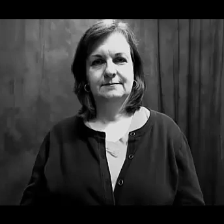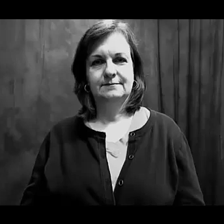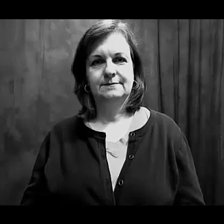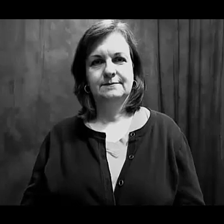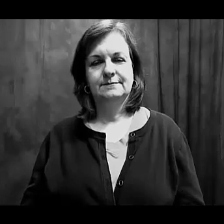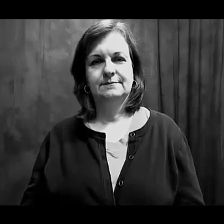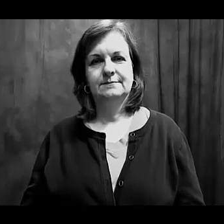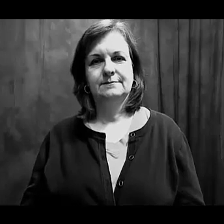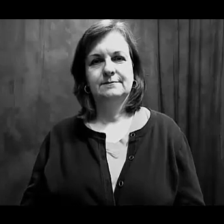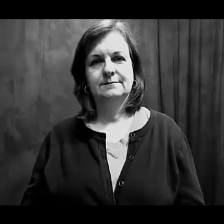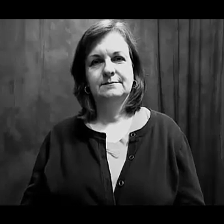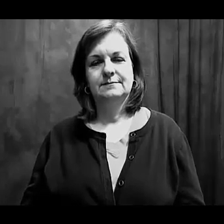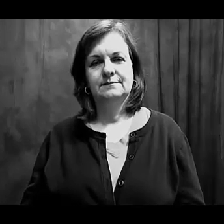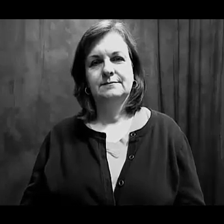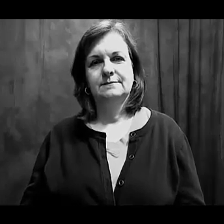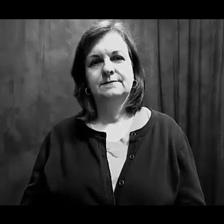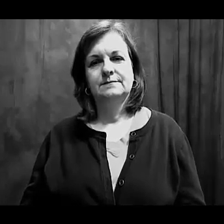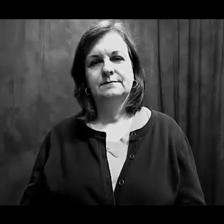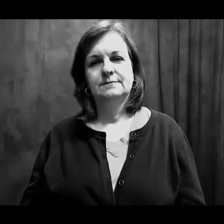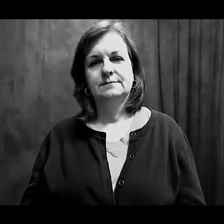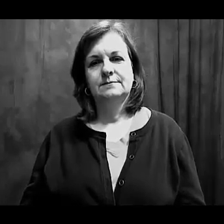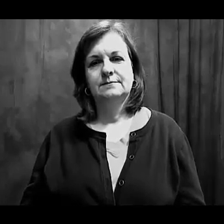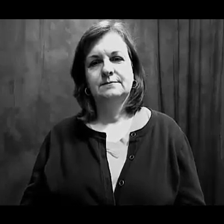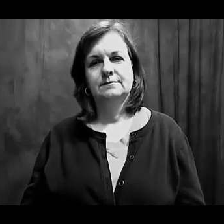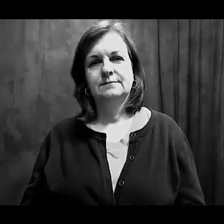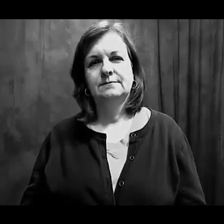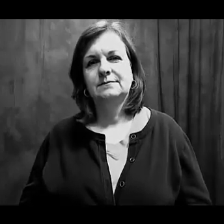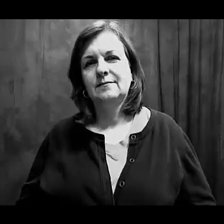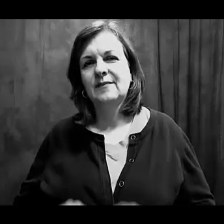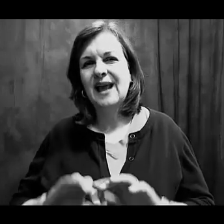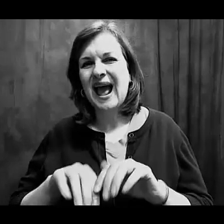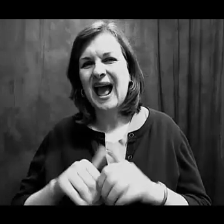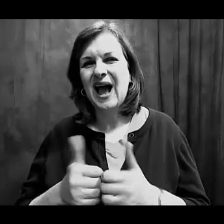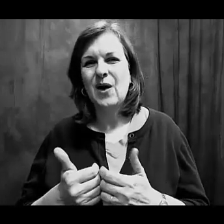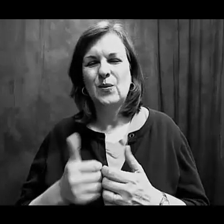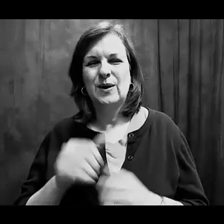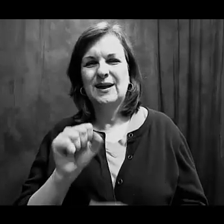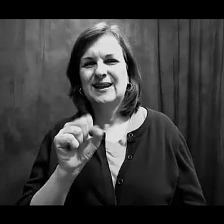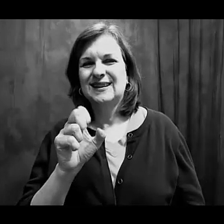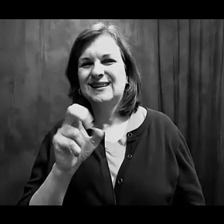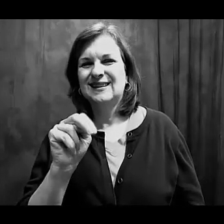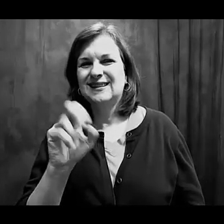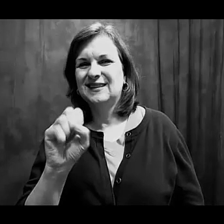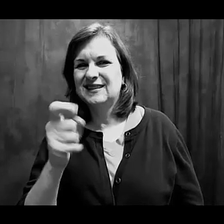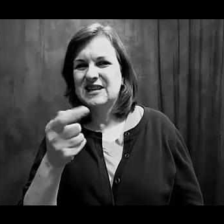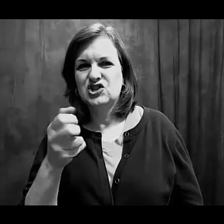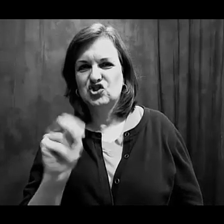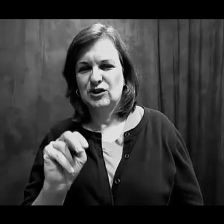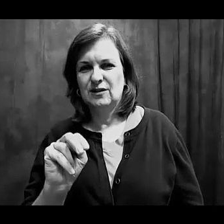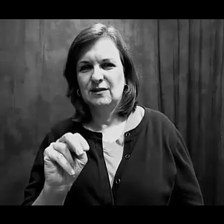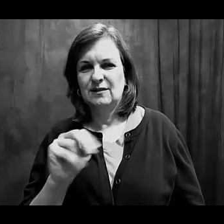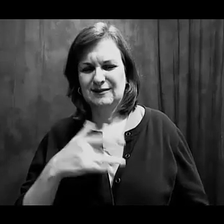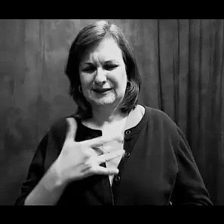How does sensory / sensation actually occur?